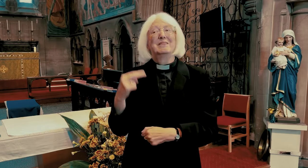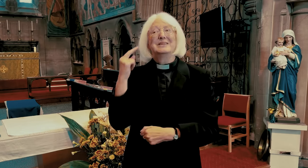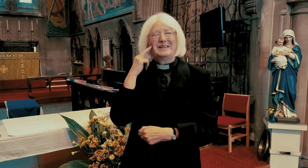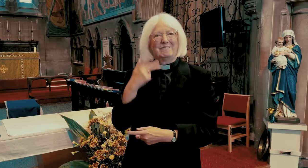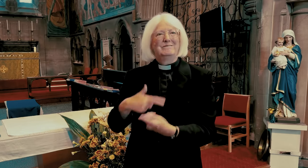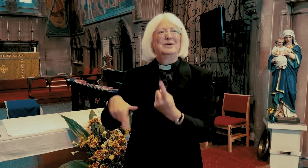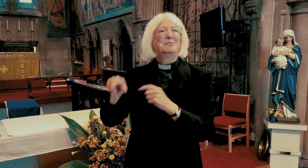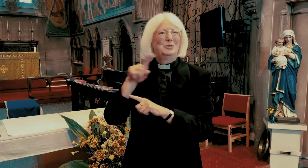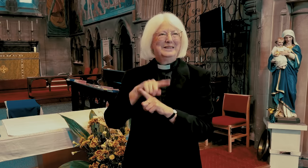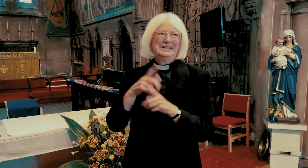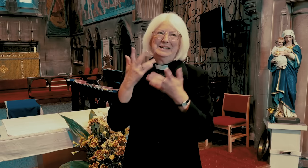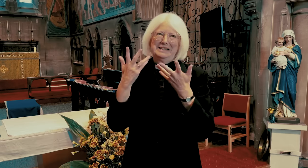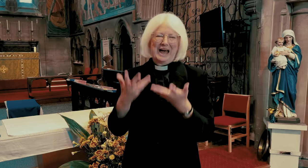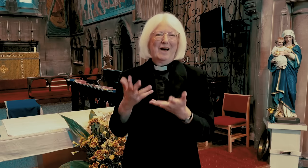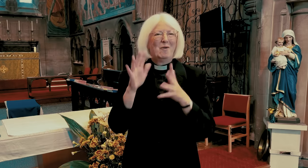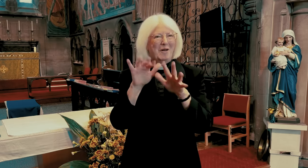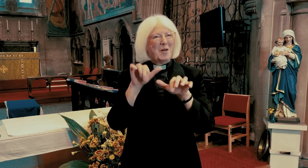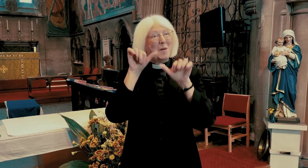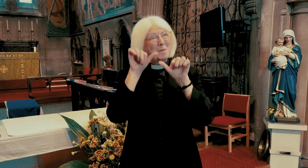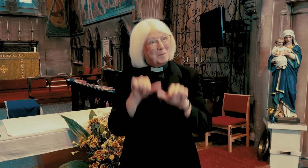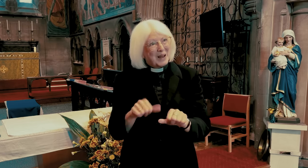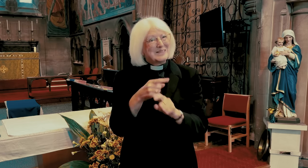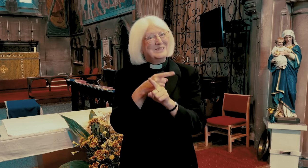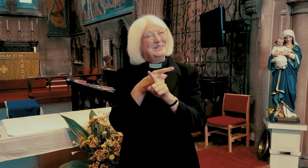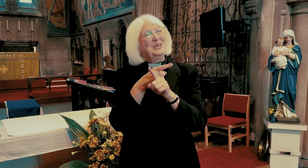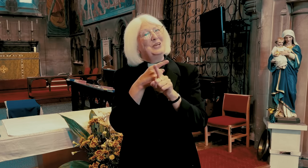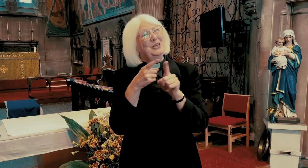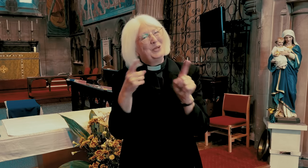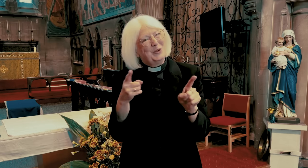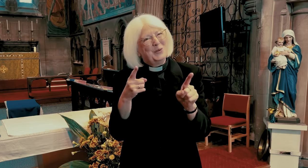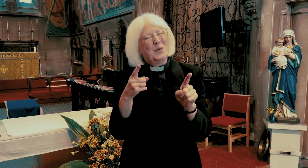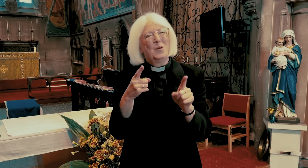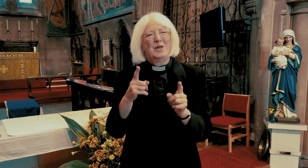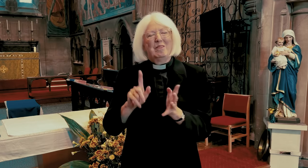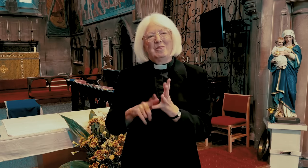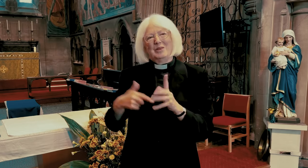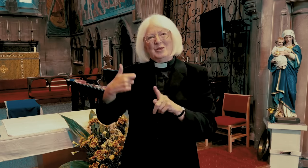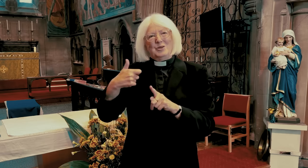The Deaf Community blesses you now with the UK BSL Blessing.